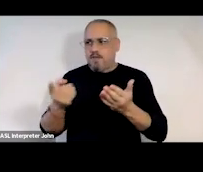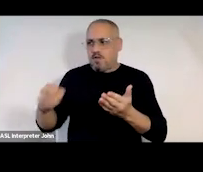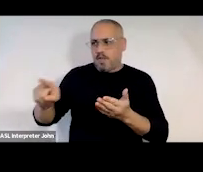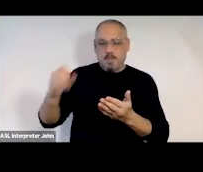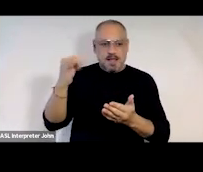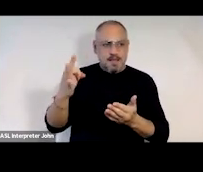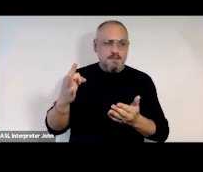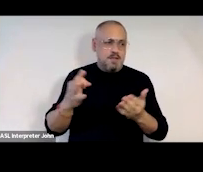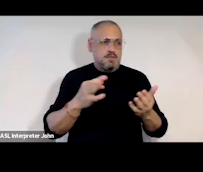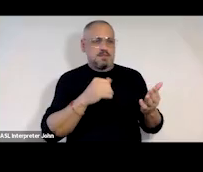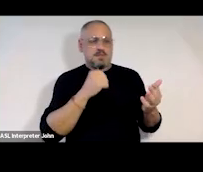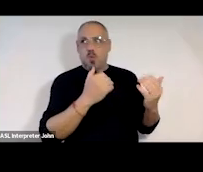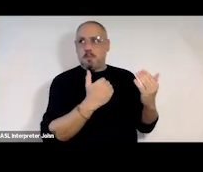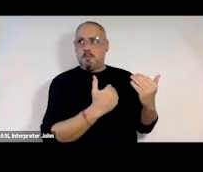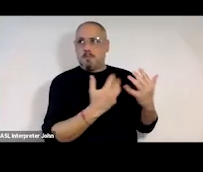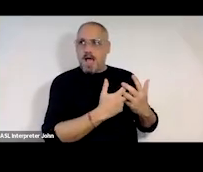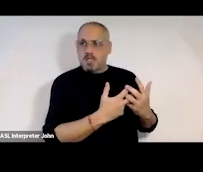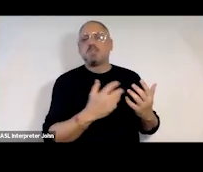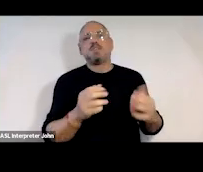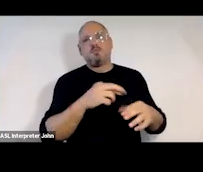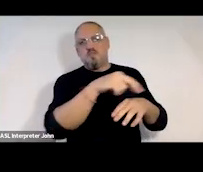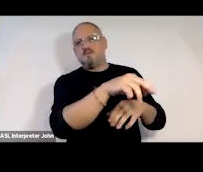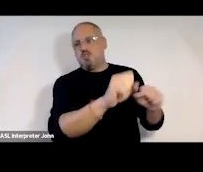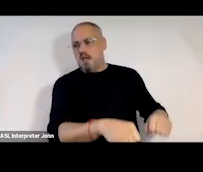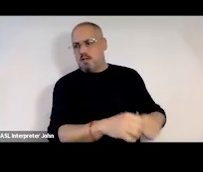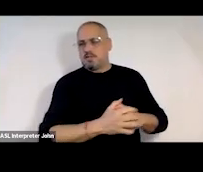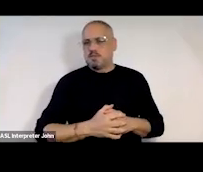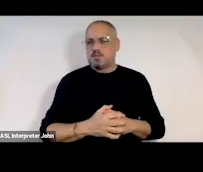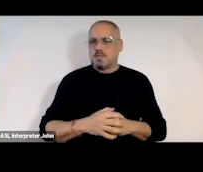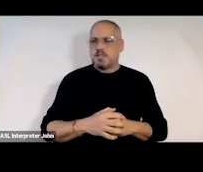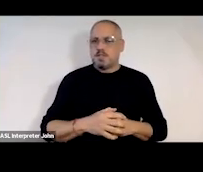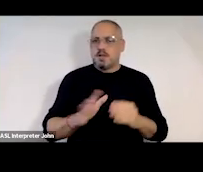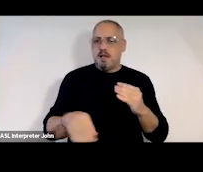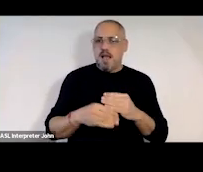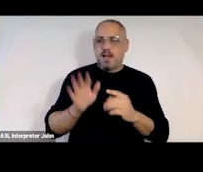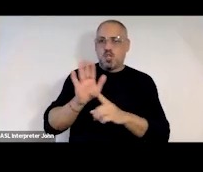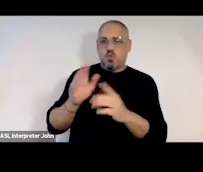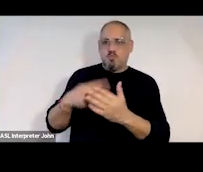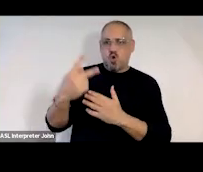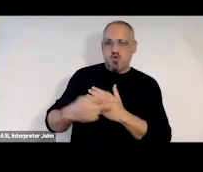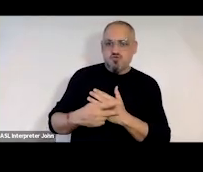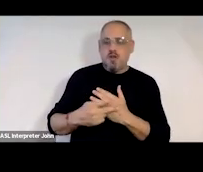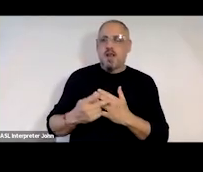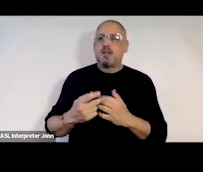offer them for assistance or even a referral. And consider adding your program acceptance criteria